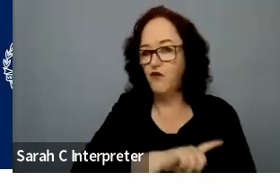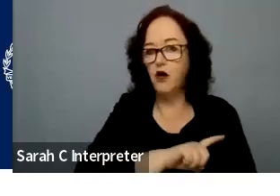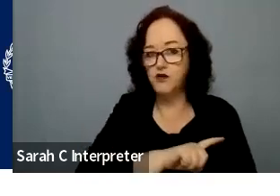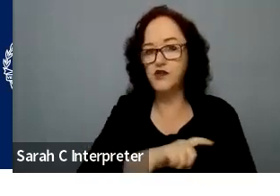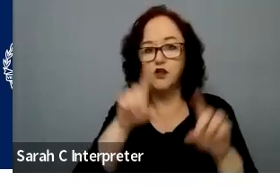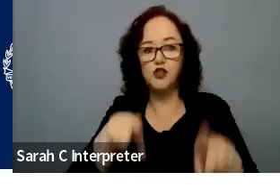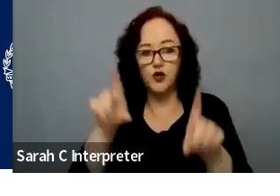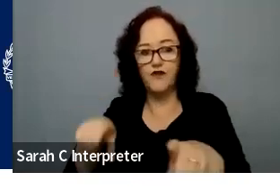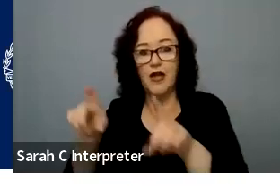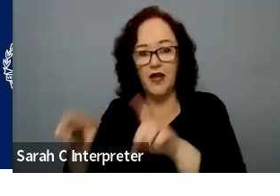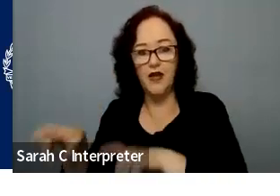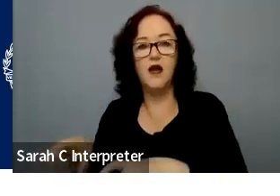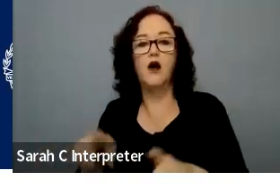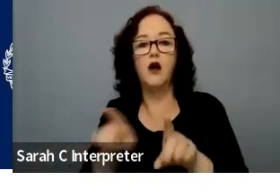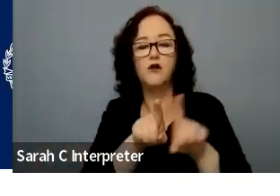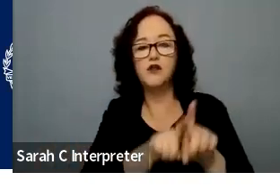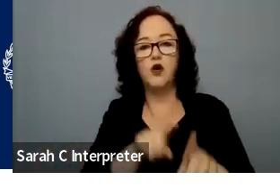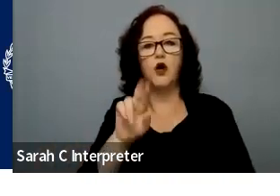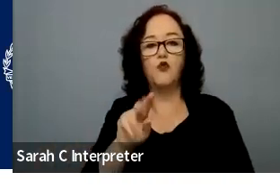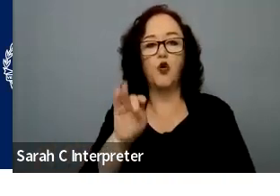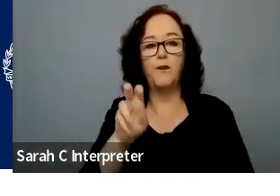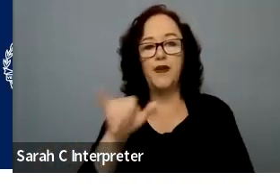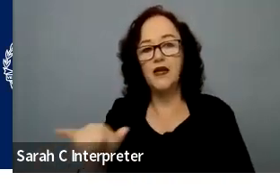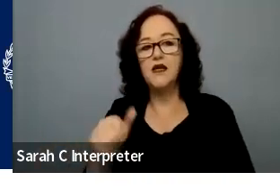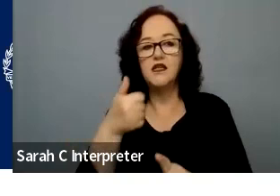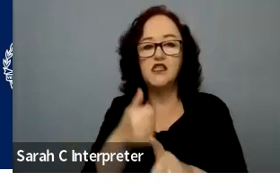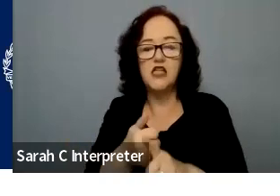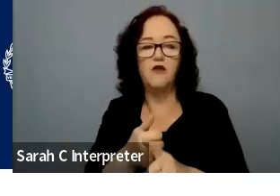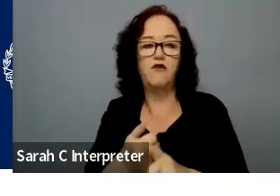of perceived competency and comfort and care of persons with IDD, and I'll say a little bit